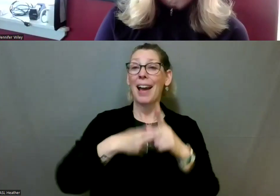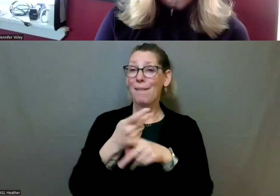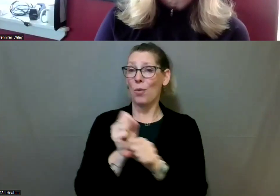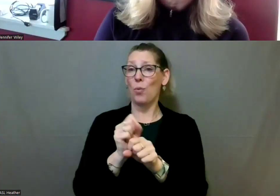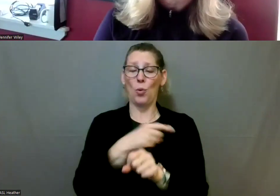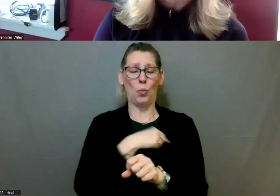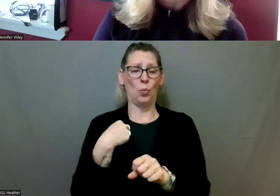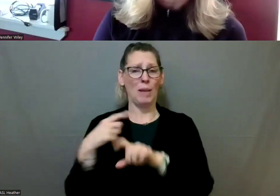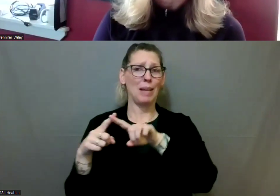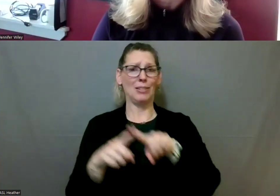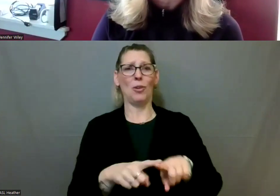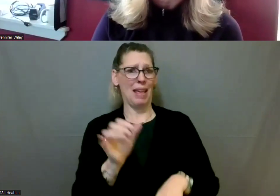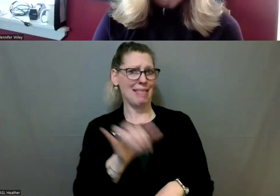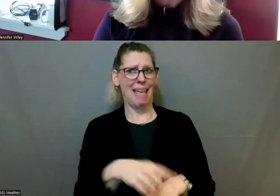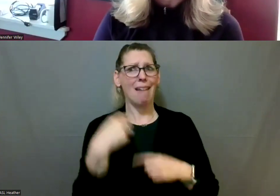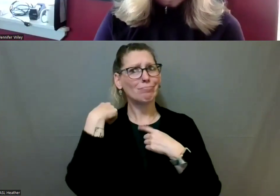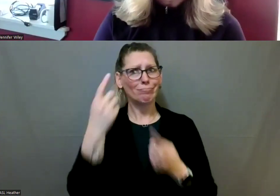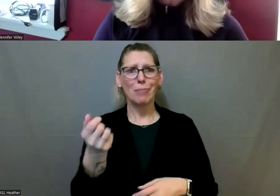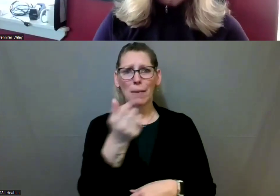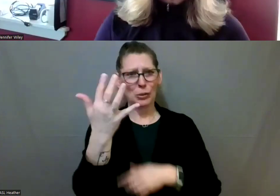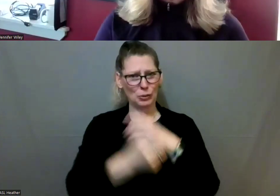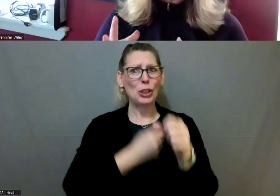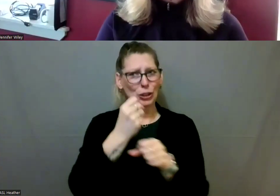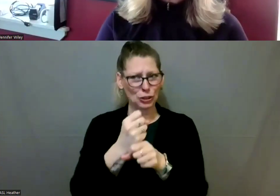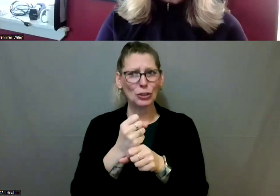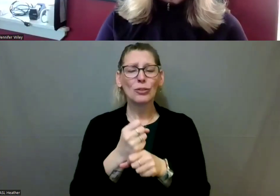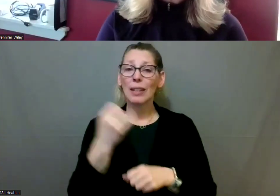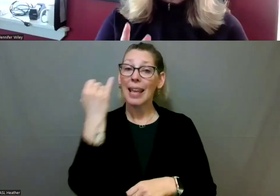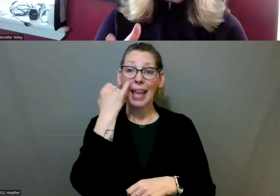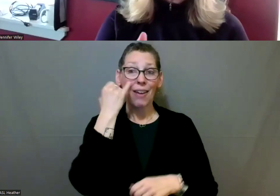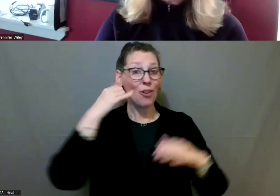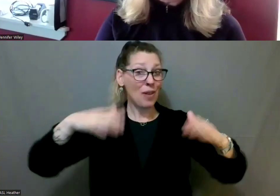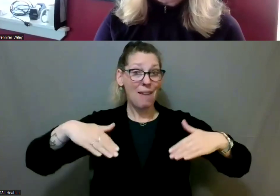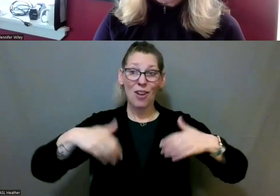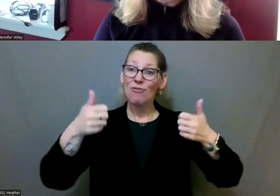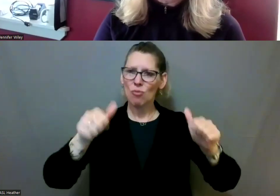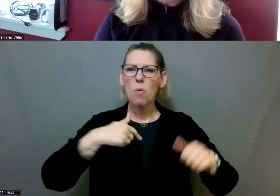and C HSS for a couple of years and if you haven't dipped into that I'll put that uh